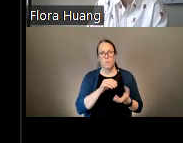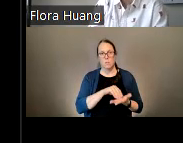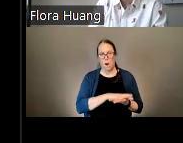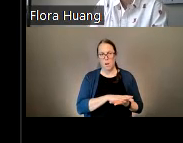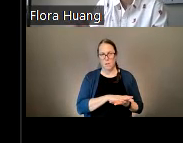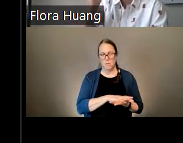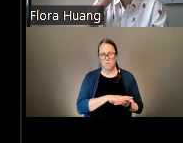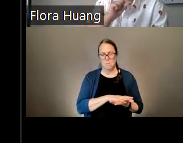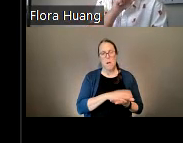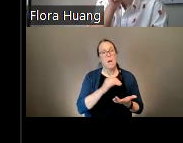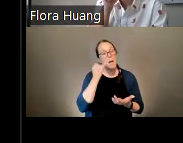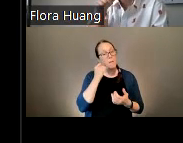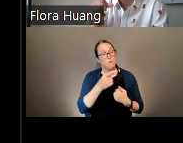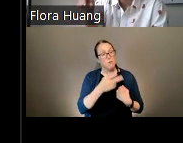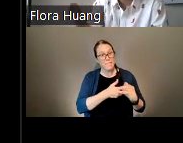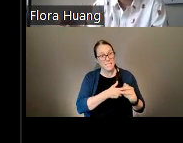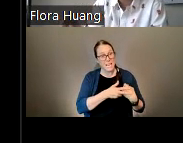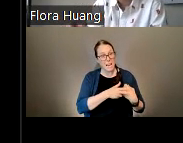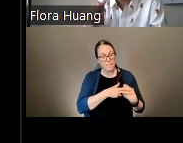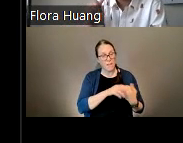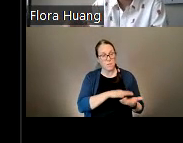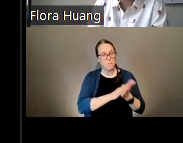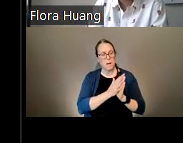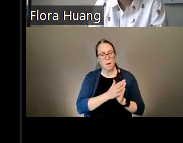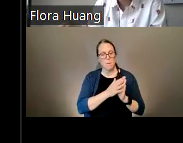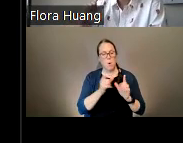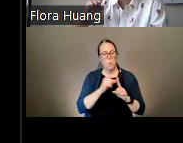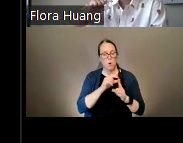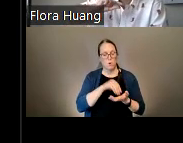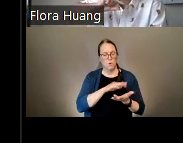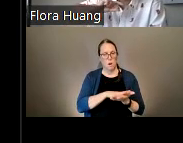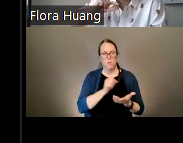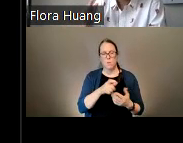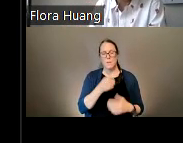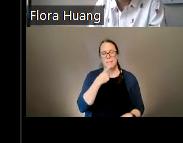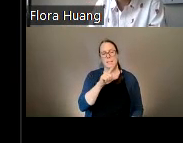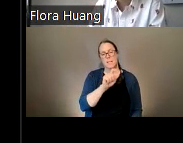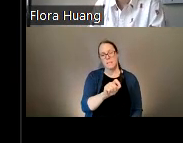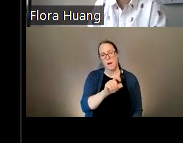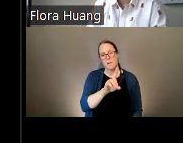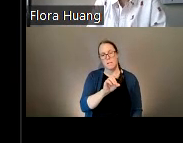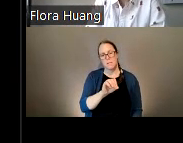Do you know, if when you save it into a Word doc in that way, does it become more accessible?